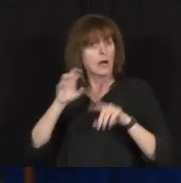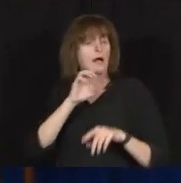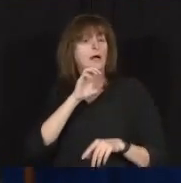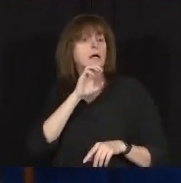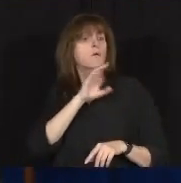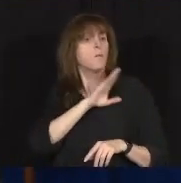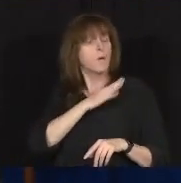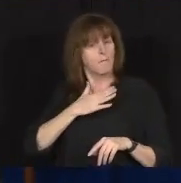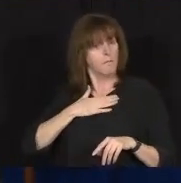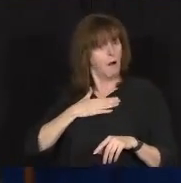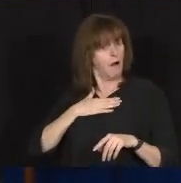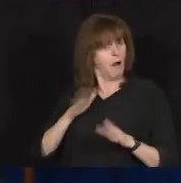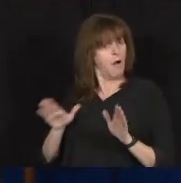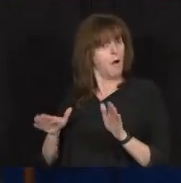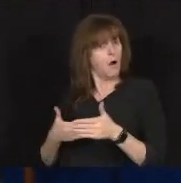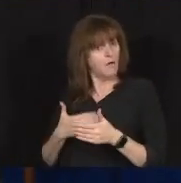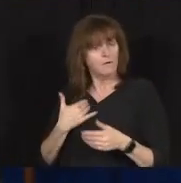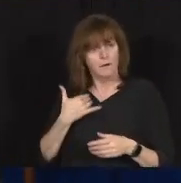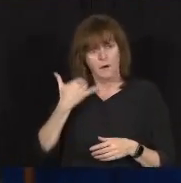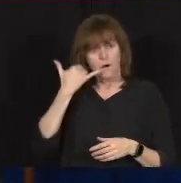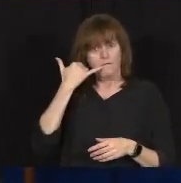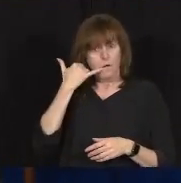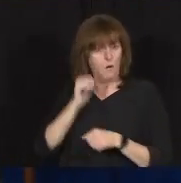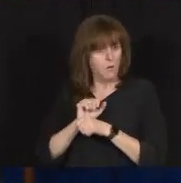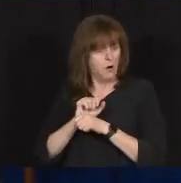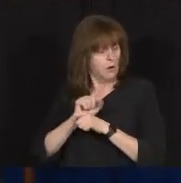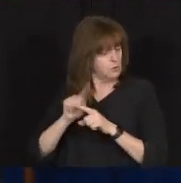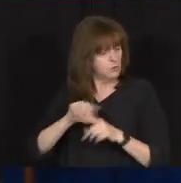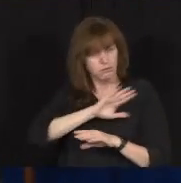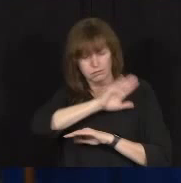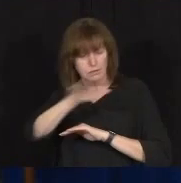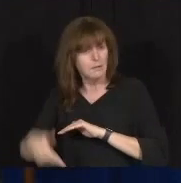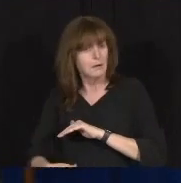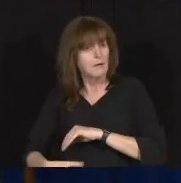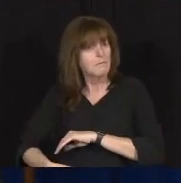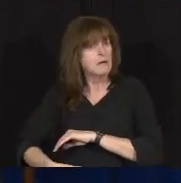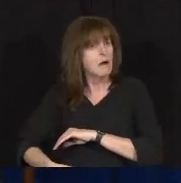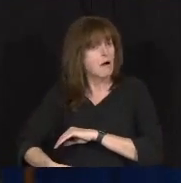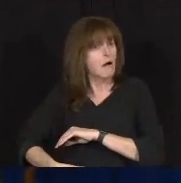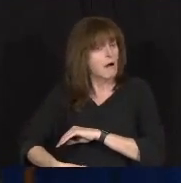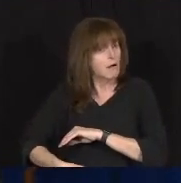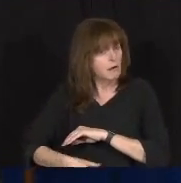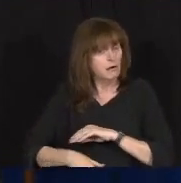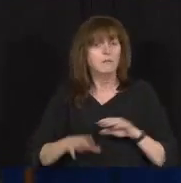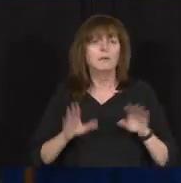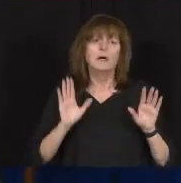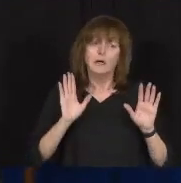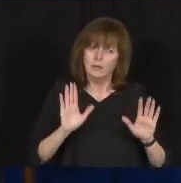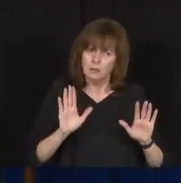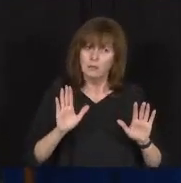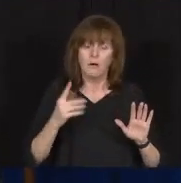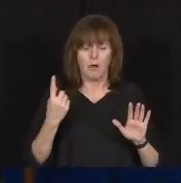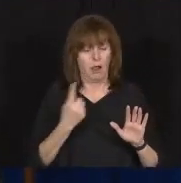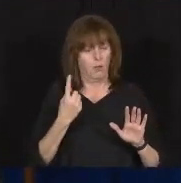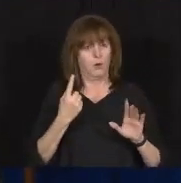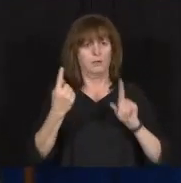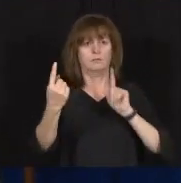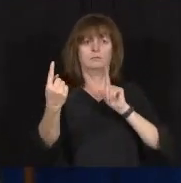I work the phones until midnight and so we have to practice social distancing anytime I'm out l